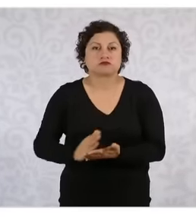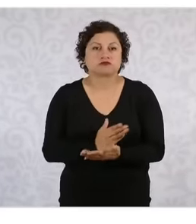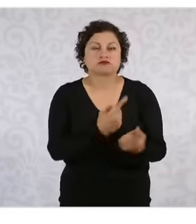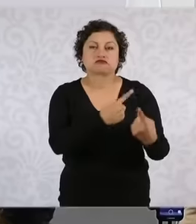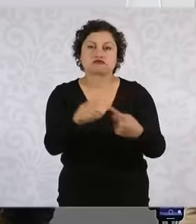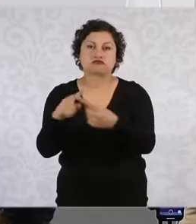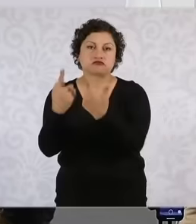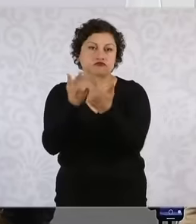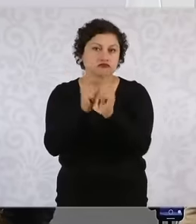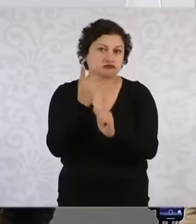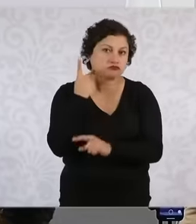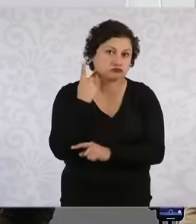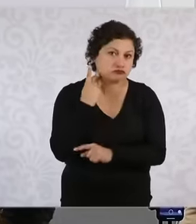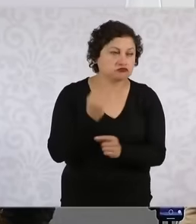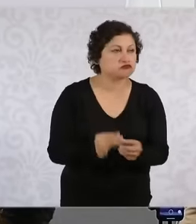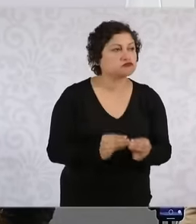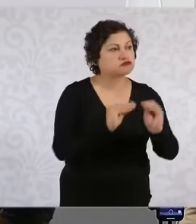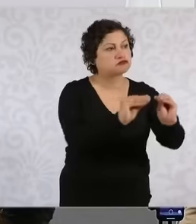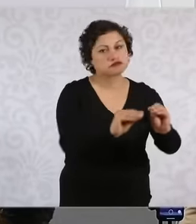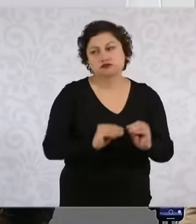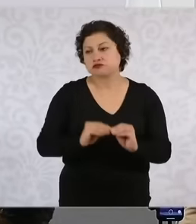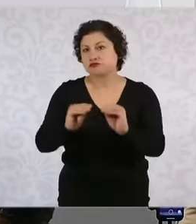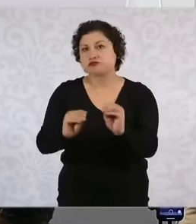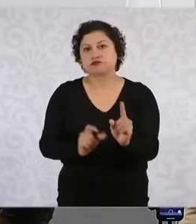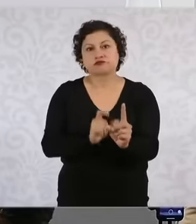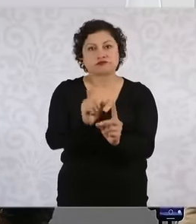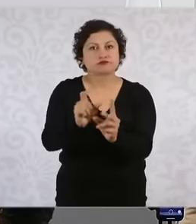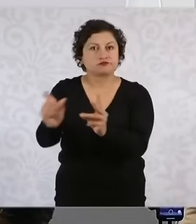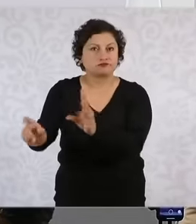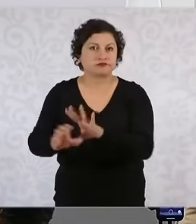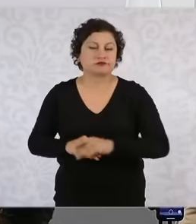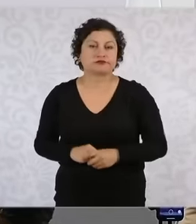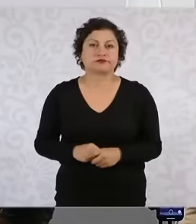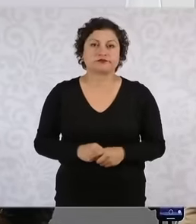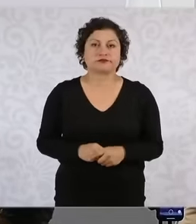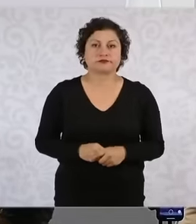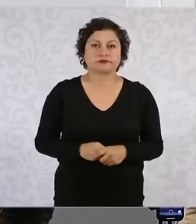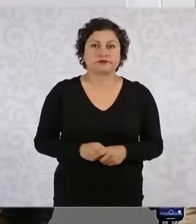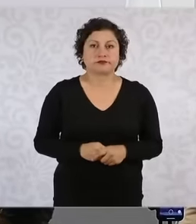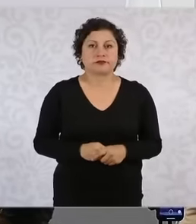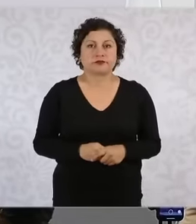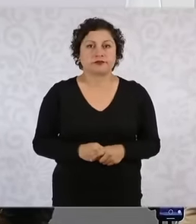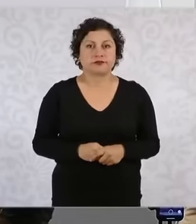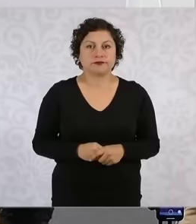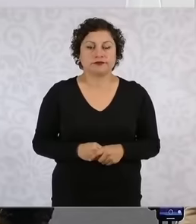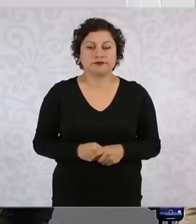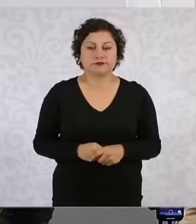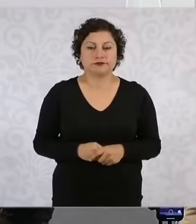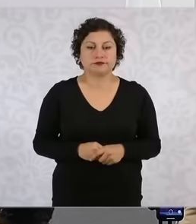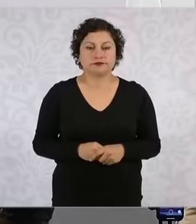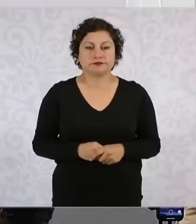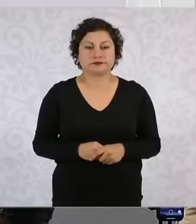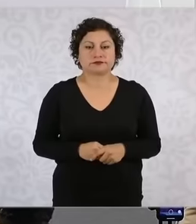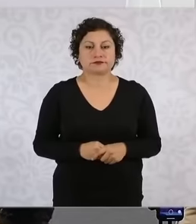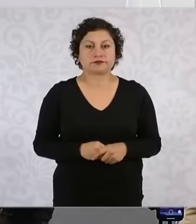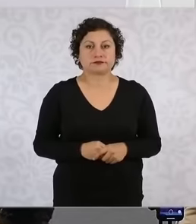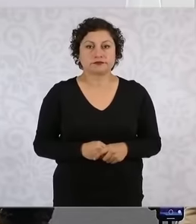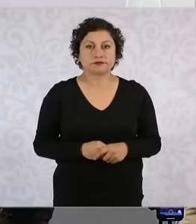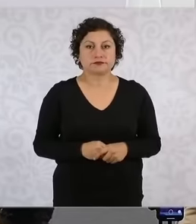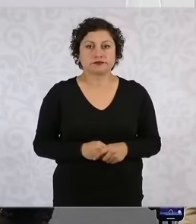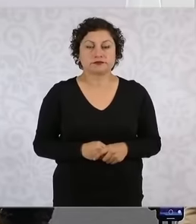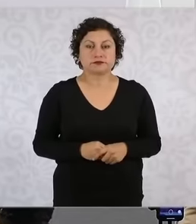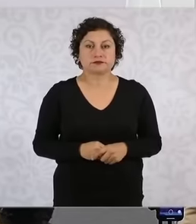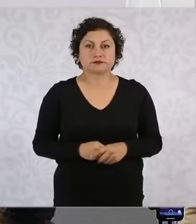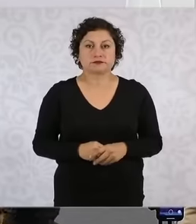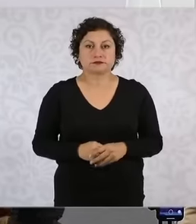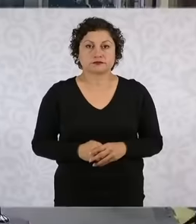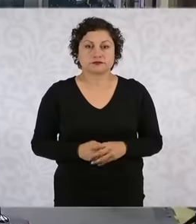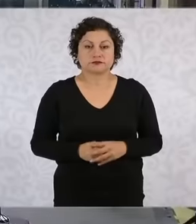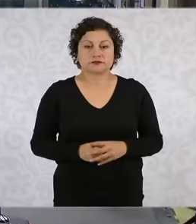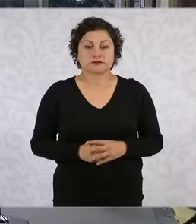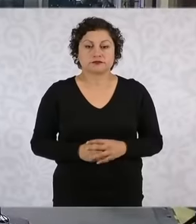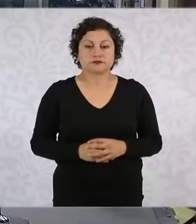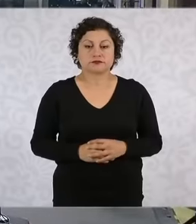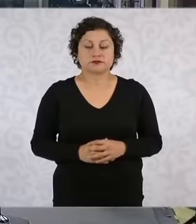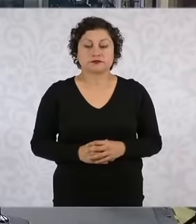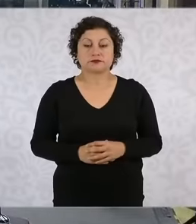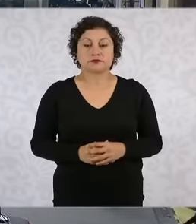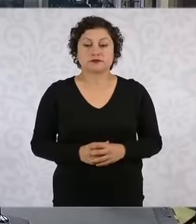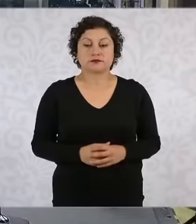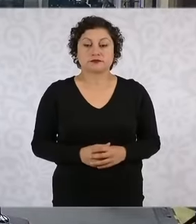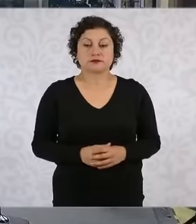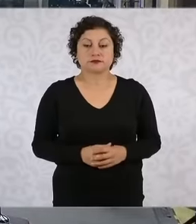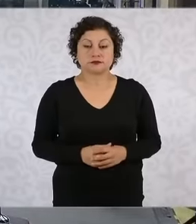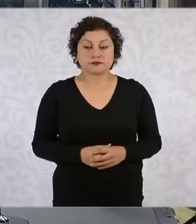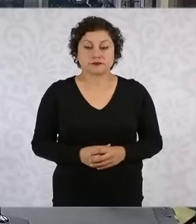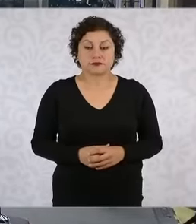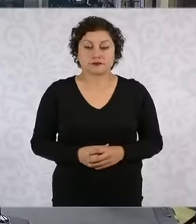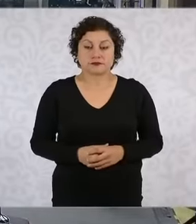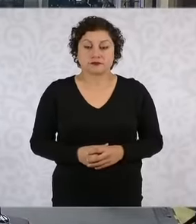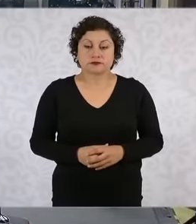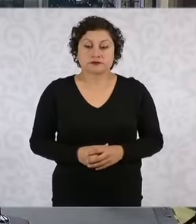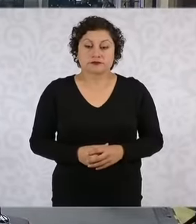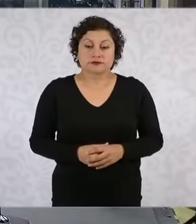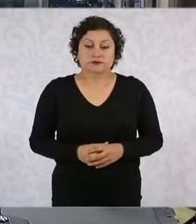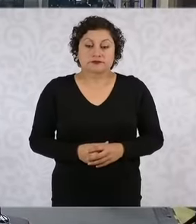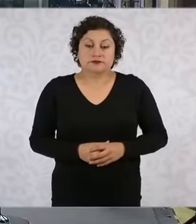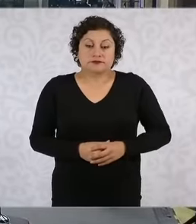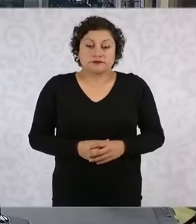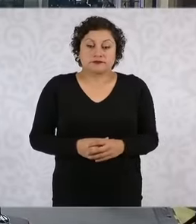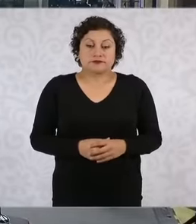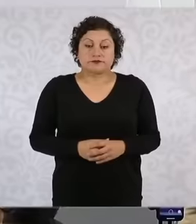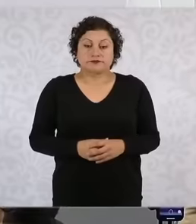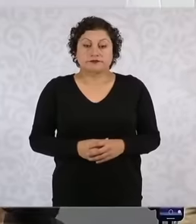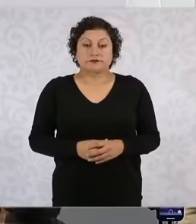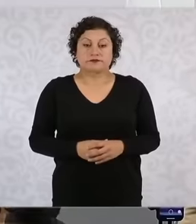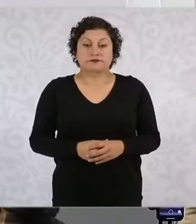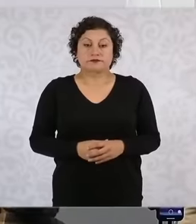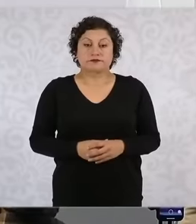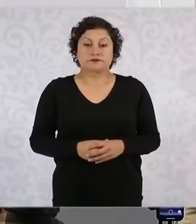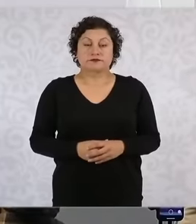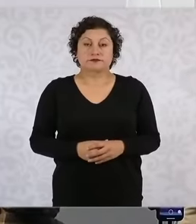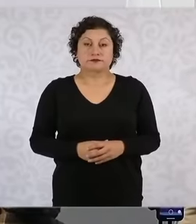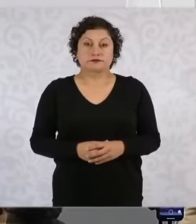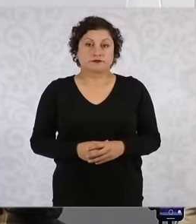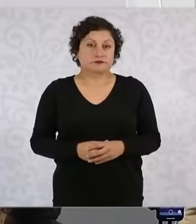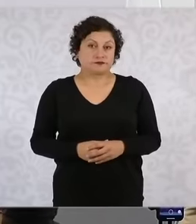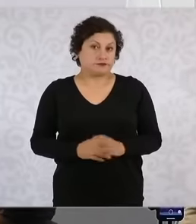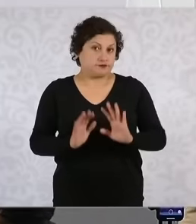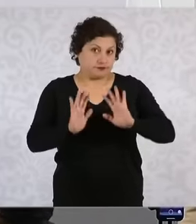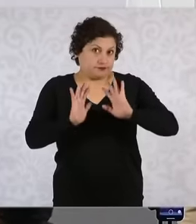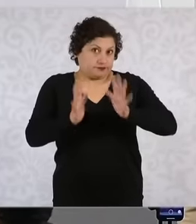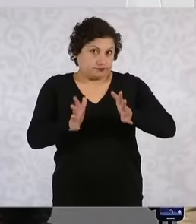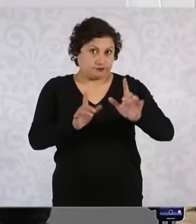forward well, just as the equations were made,